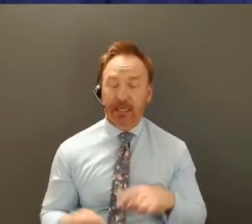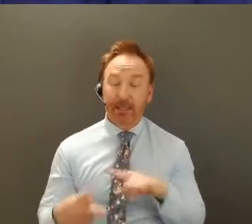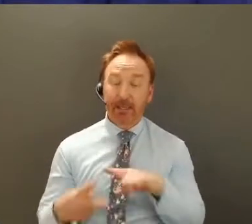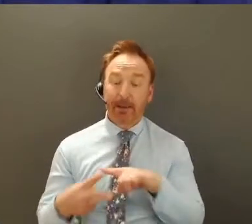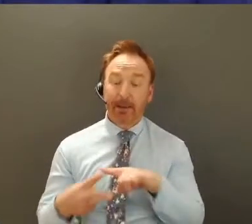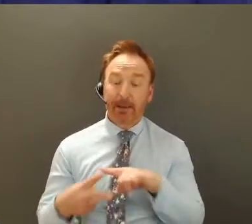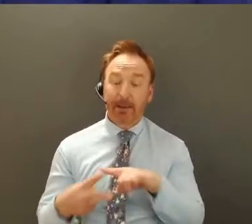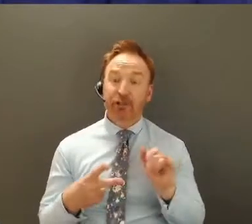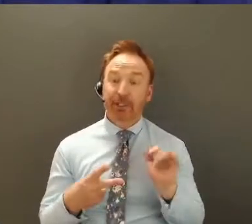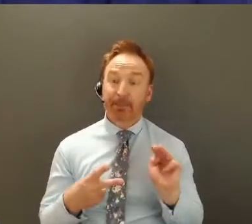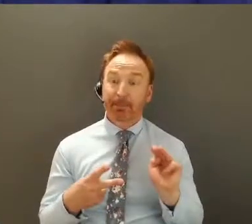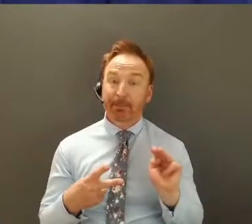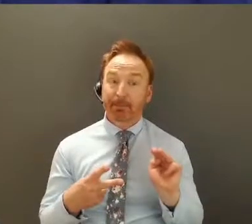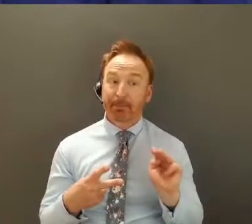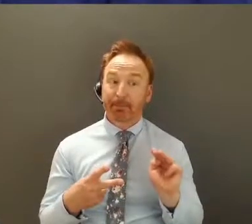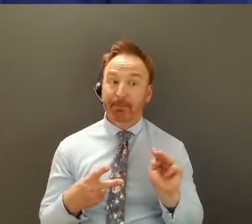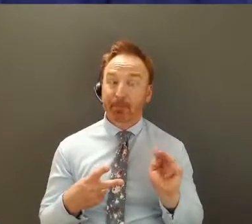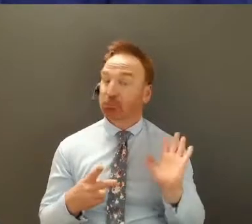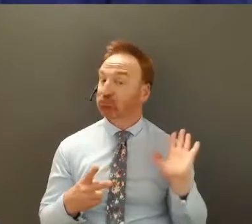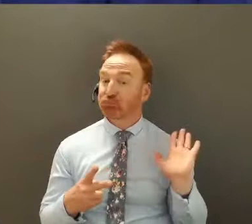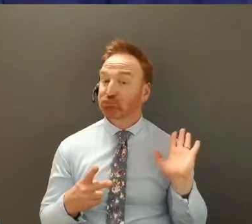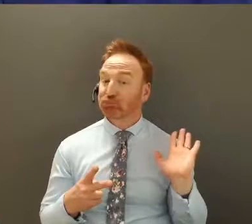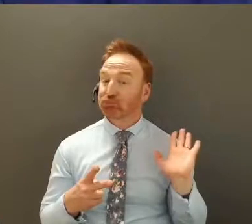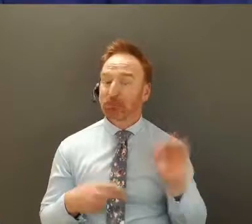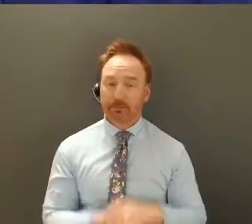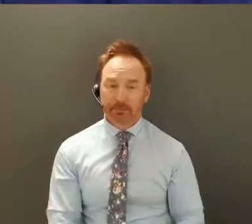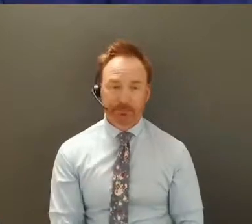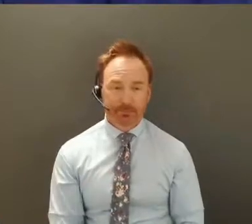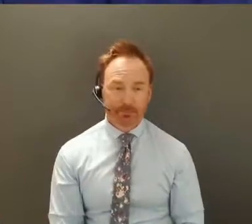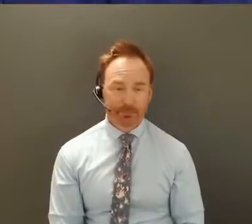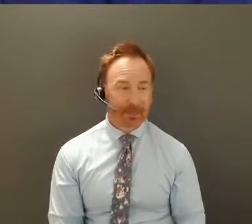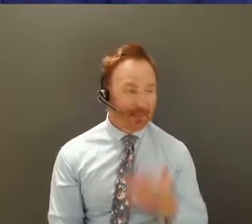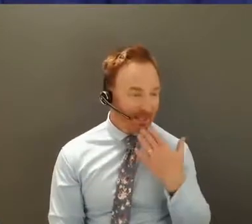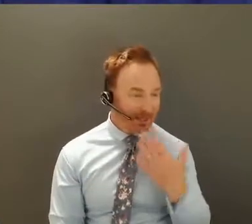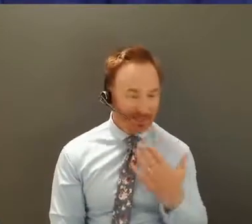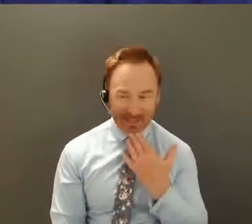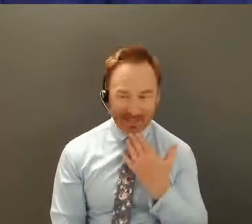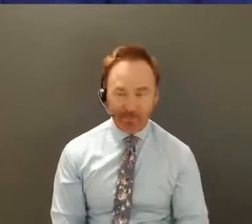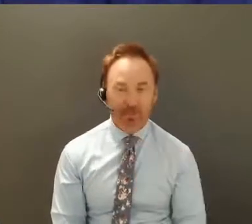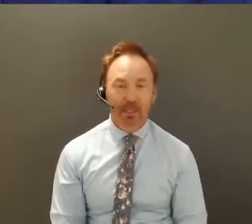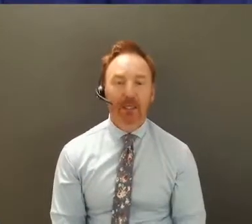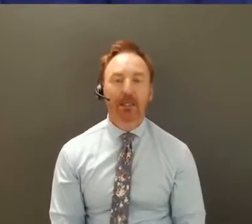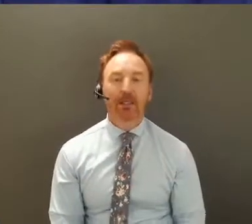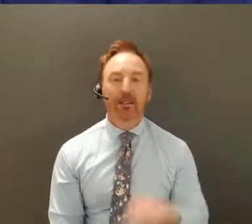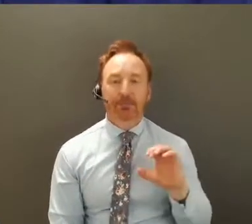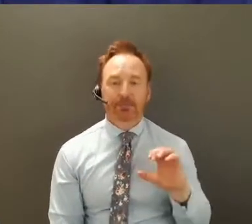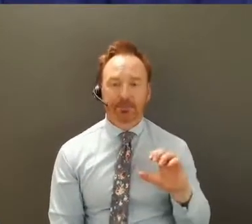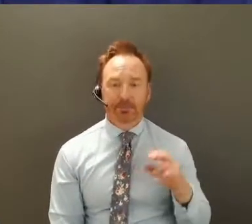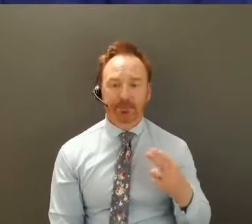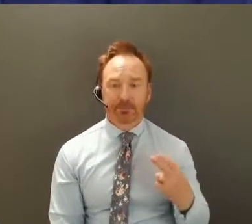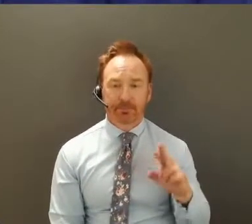at about a 95 percent lower rate so sometimes we will see,